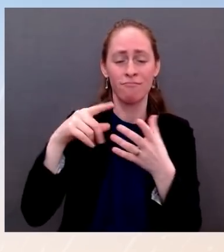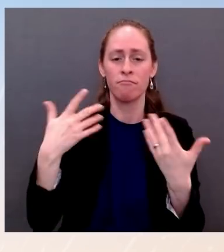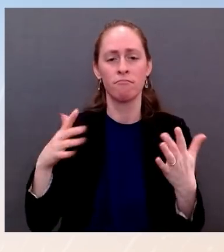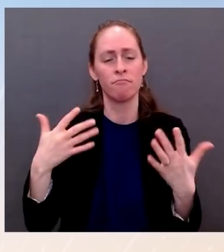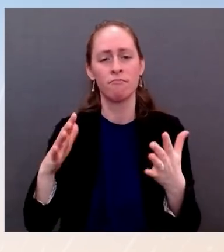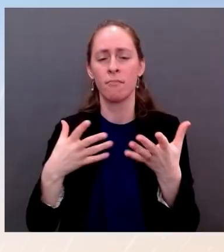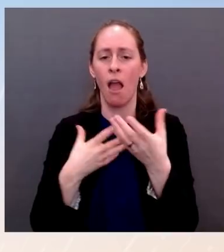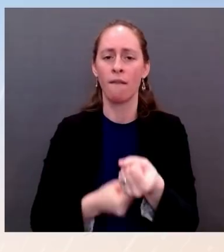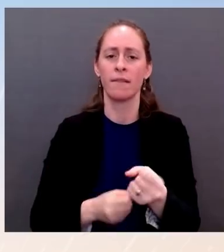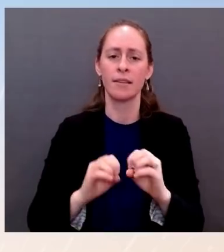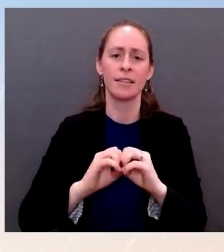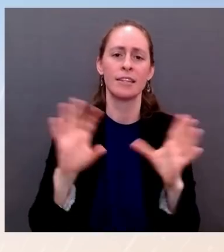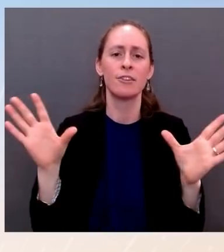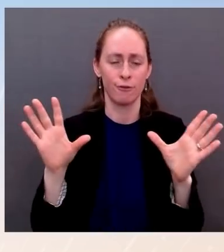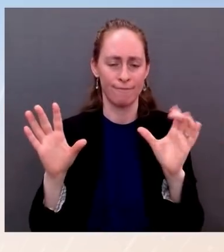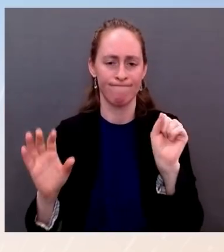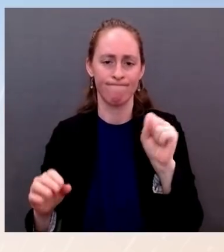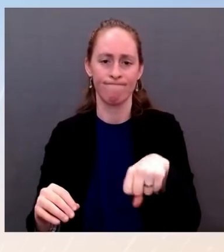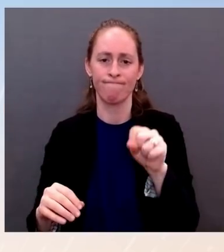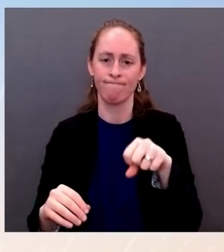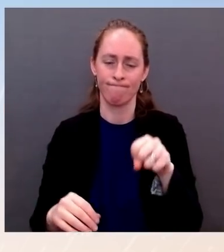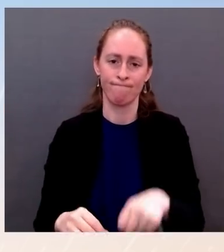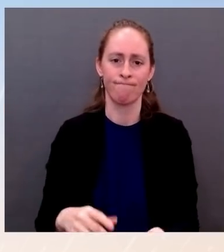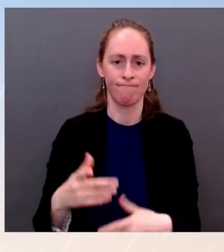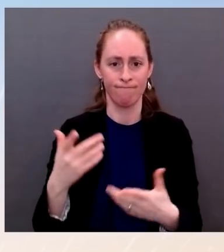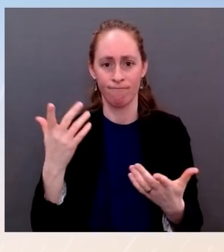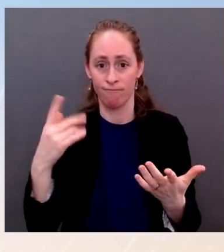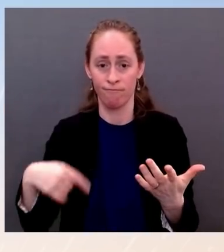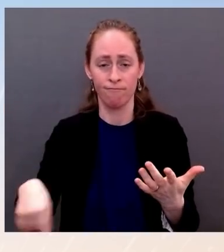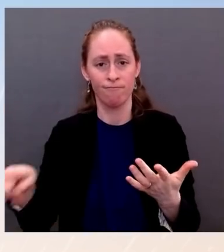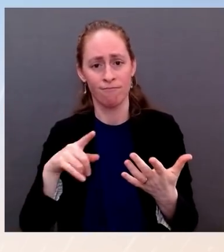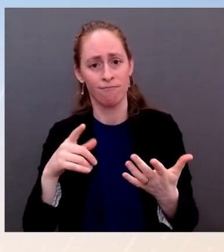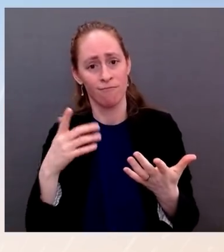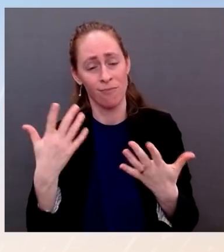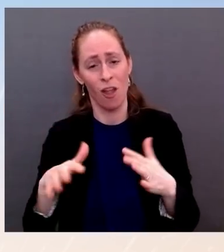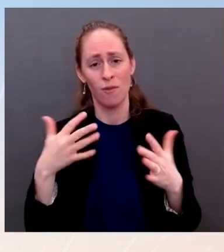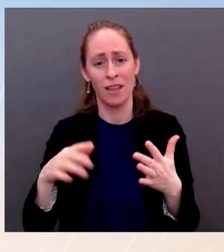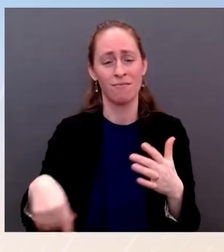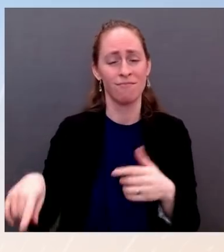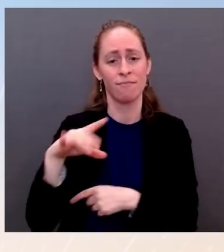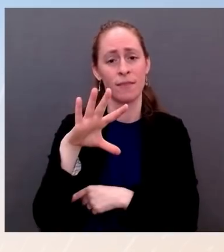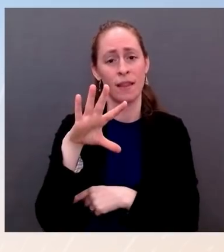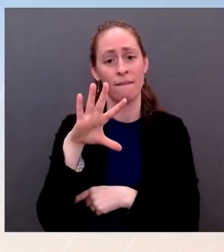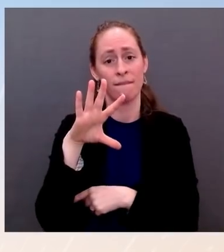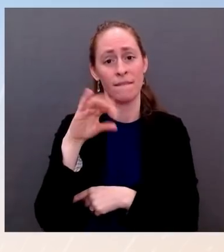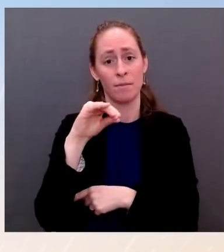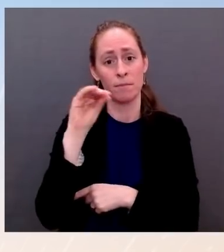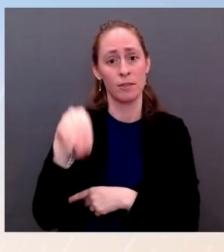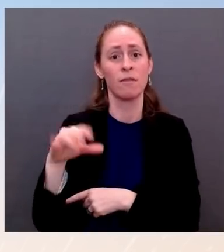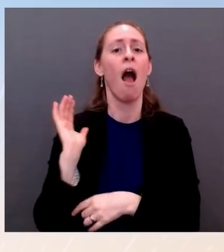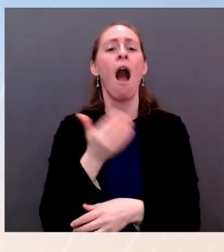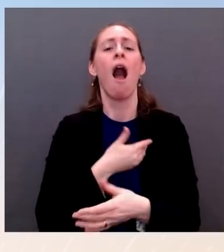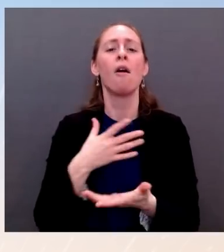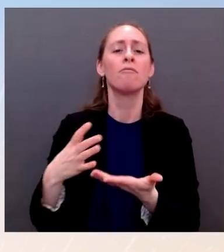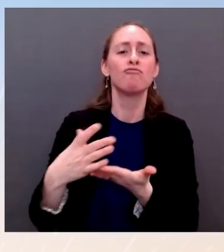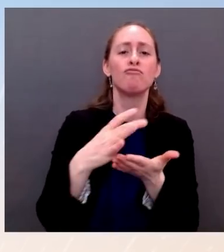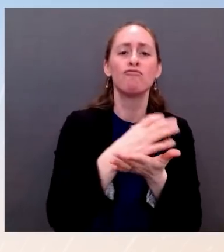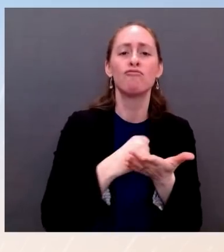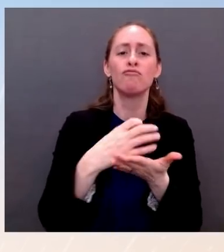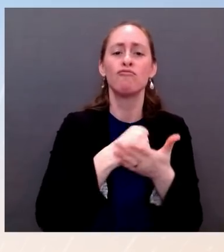China and Russia are less than 20 percent. We have innovation. We have entrepreneurship. We have freedom. And when you put all of that together,